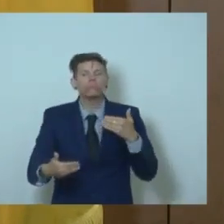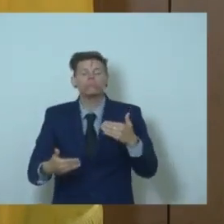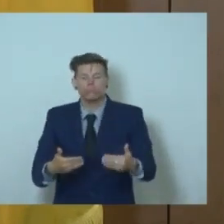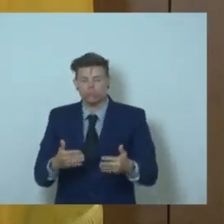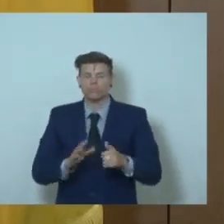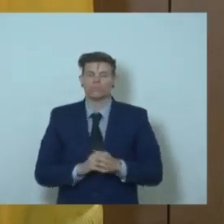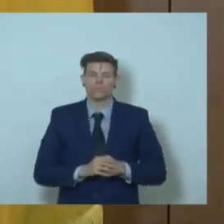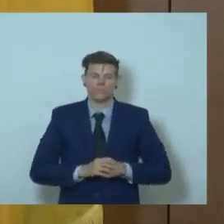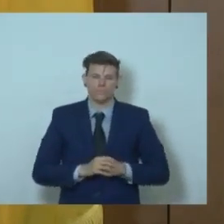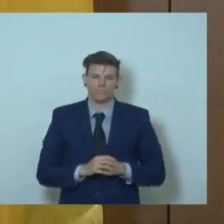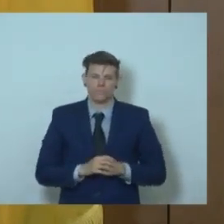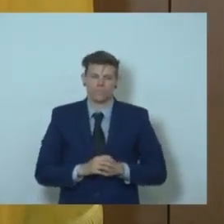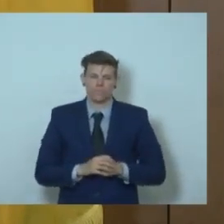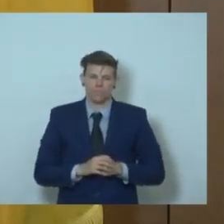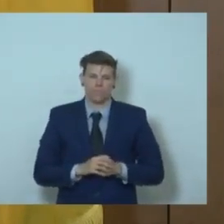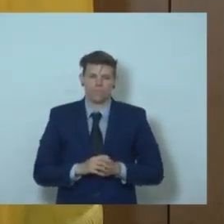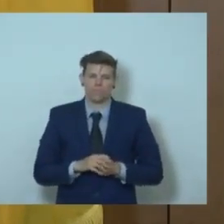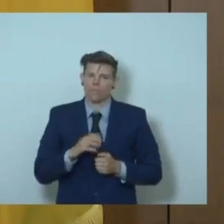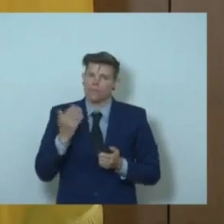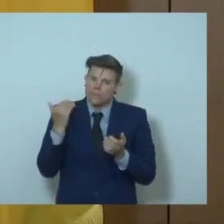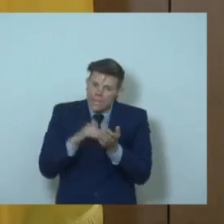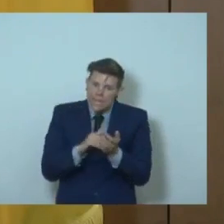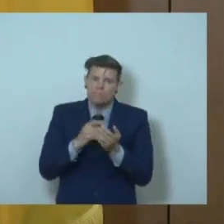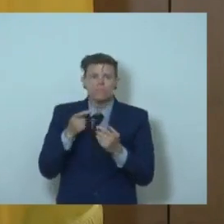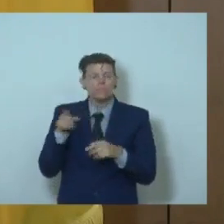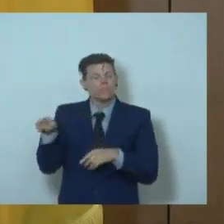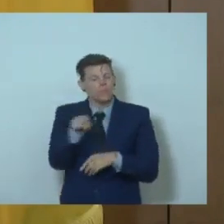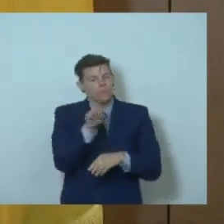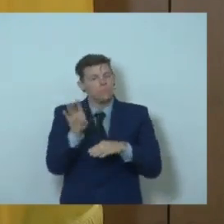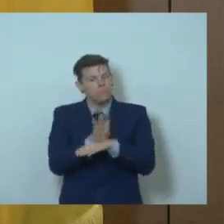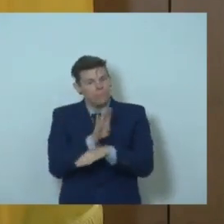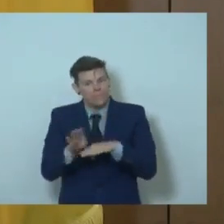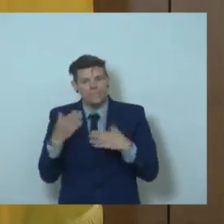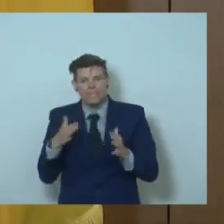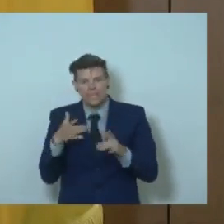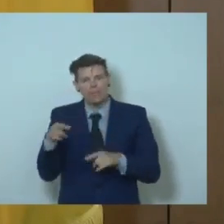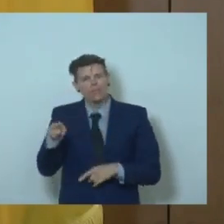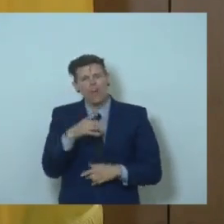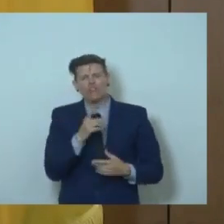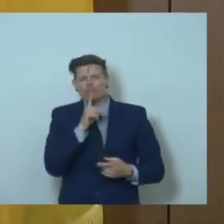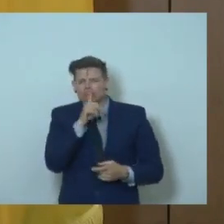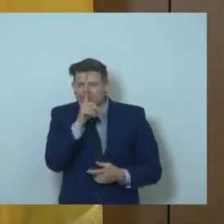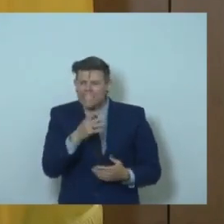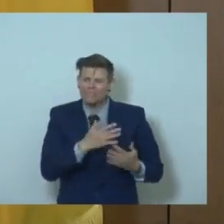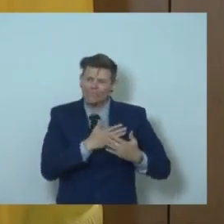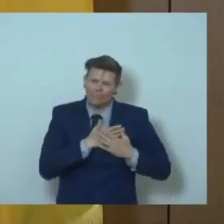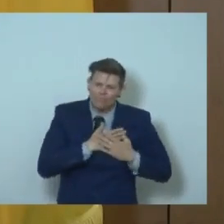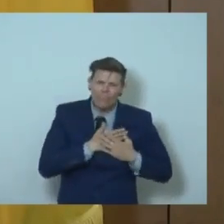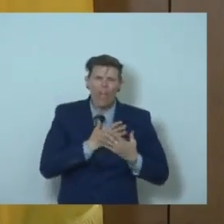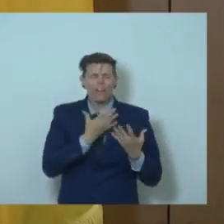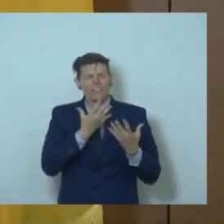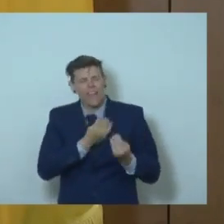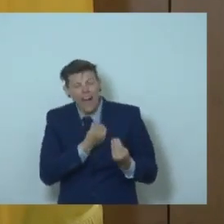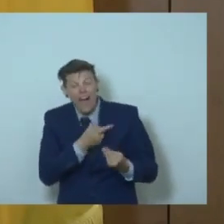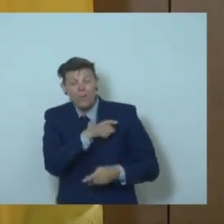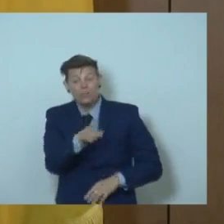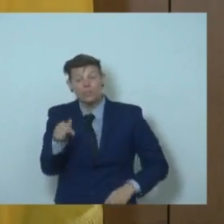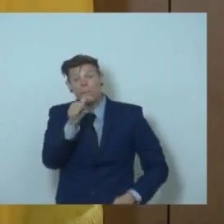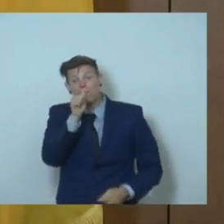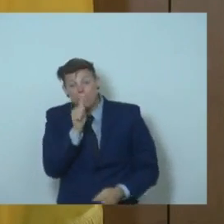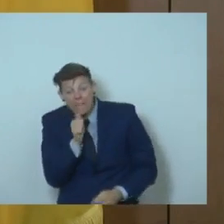AND THE LAST THING I’M GOING TO SAY BY AND LARGE MOST BUSINESSES HAVE BEEN KIND PATIENT HELPFUL.